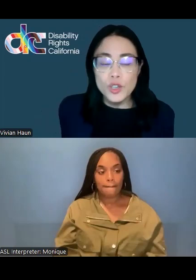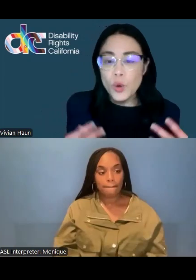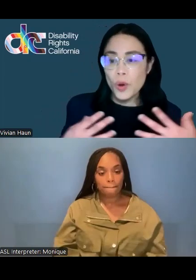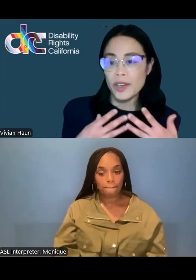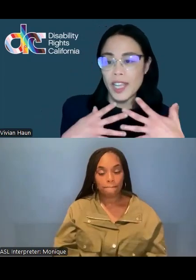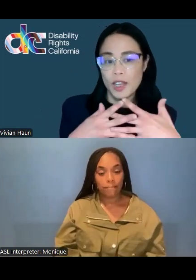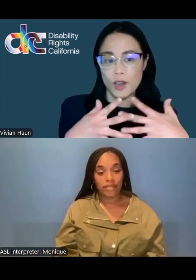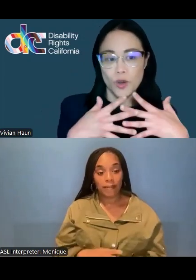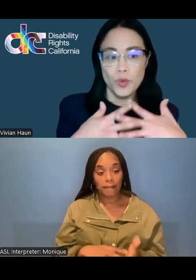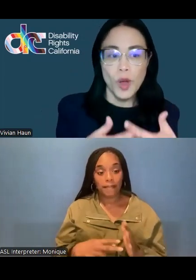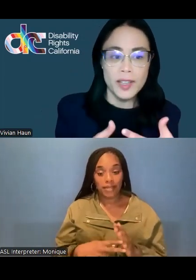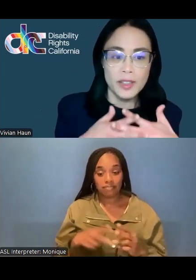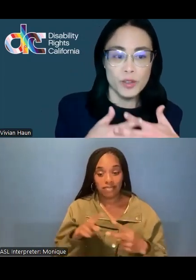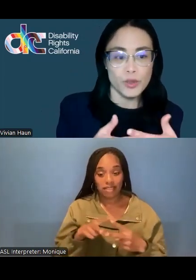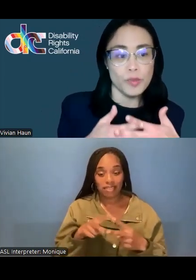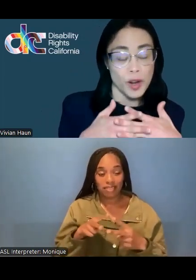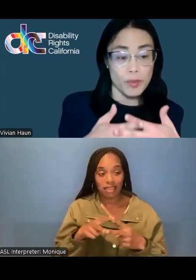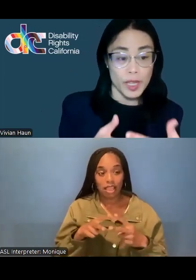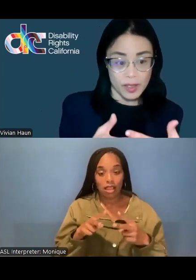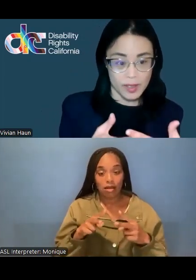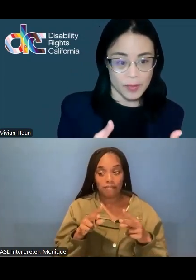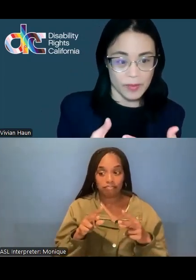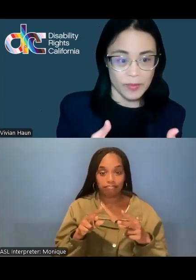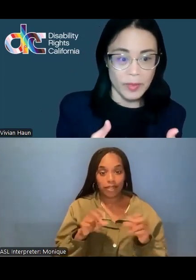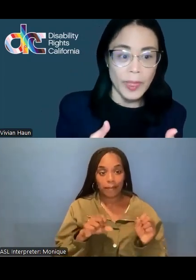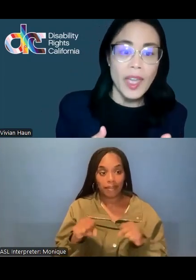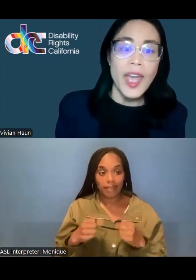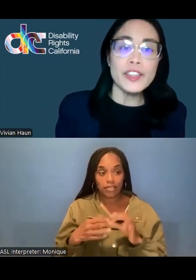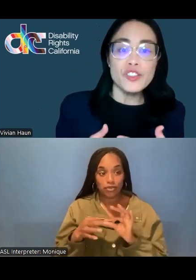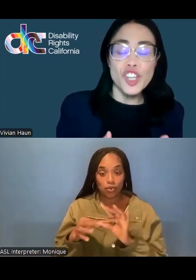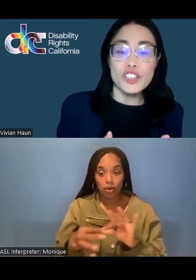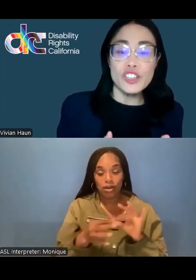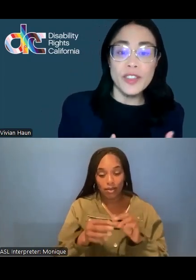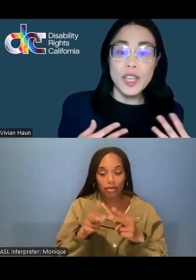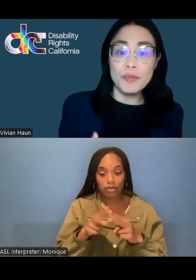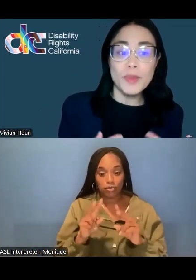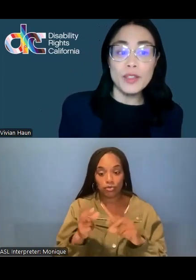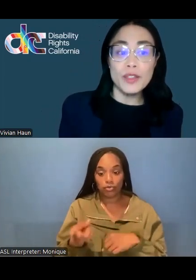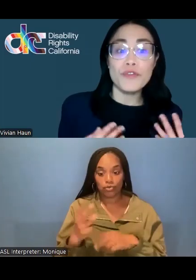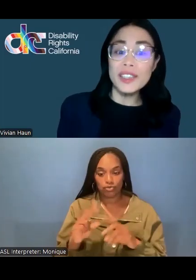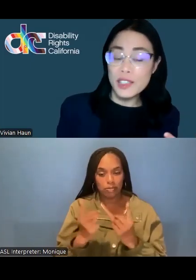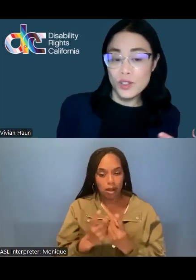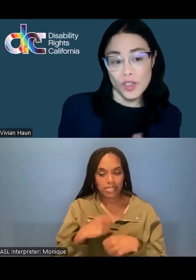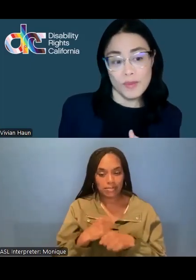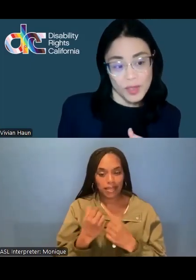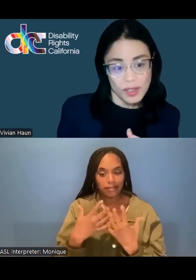to coordinate across their two departments and to change how they implement their funding streams,